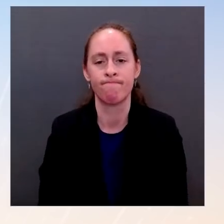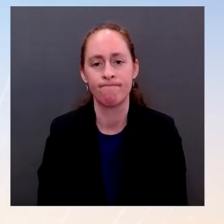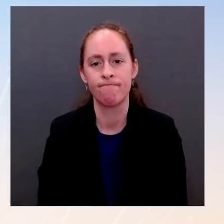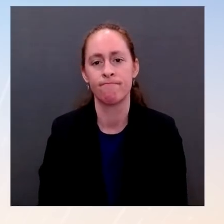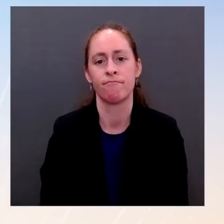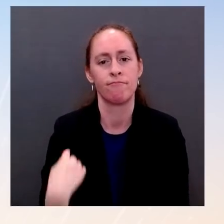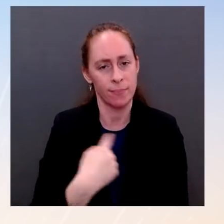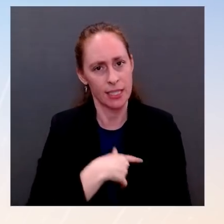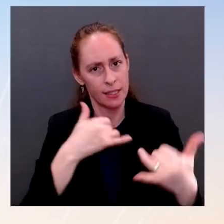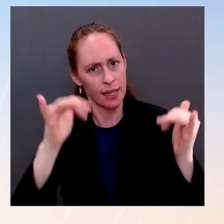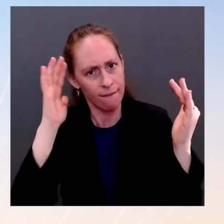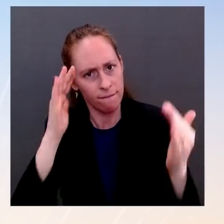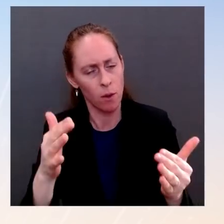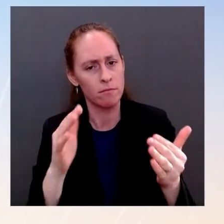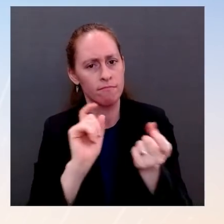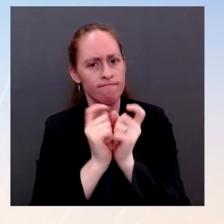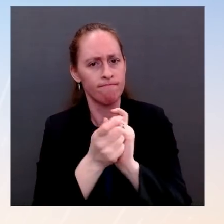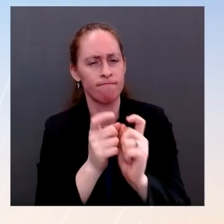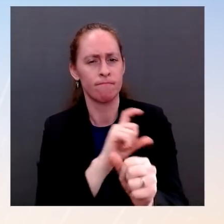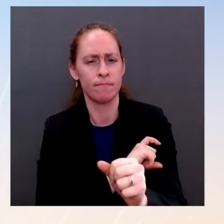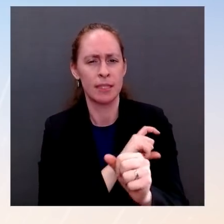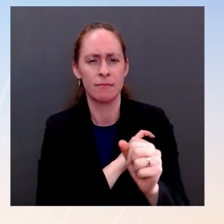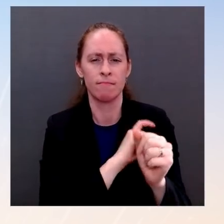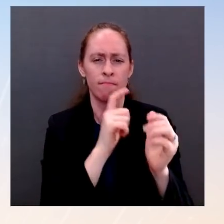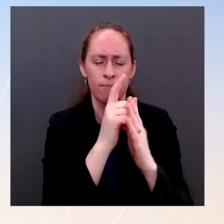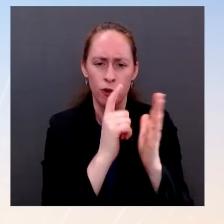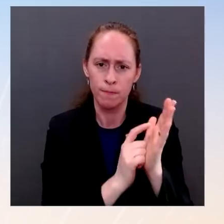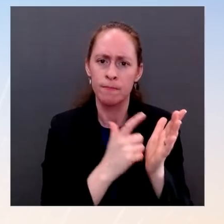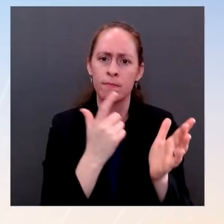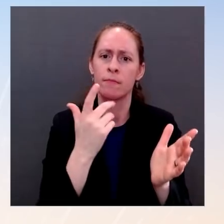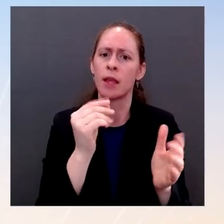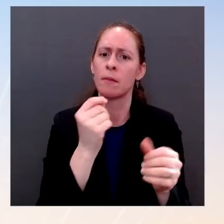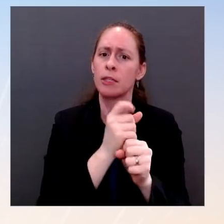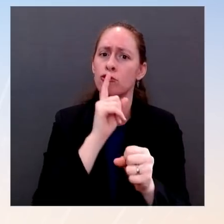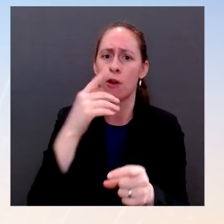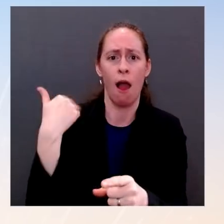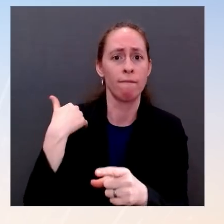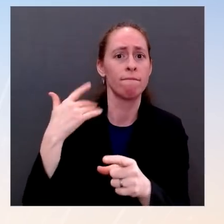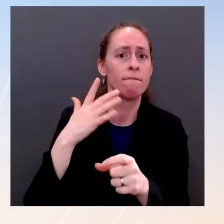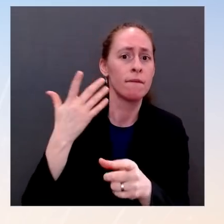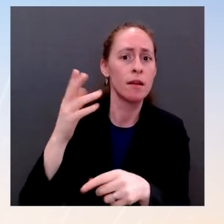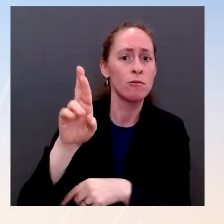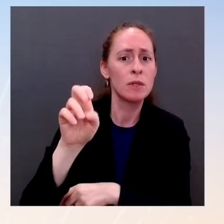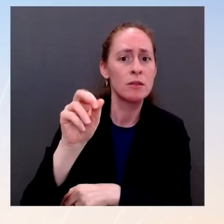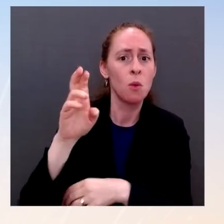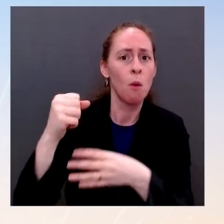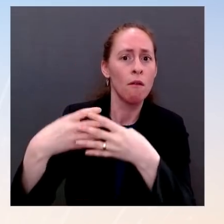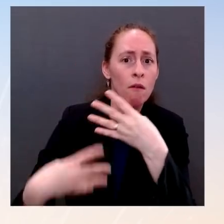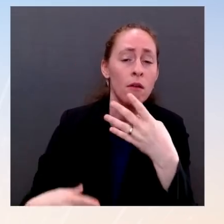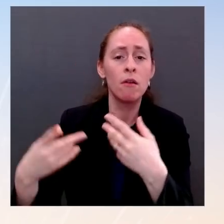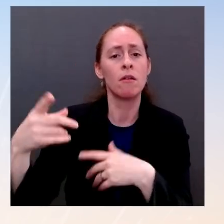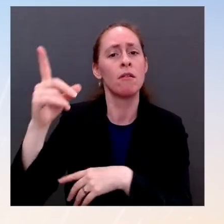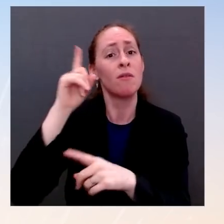have the resources they need to properly train and equip officers to protect our communities. But I'm not going to speak to the specifics of the sentencing outcome. >> The Press: